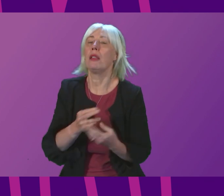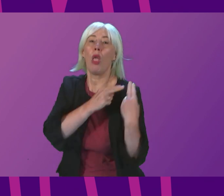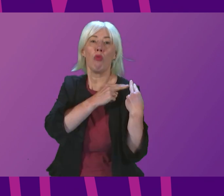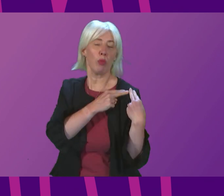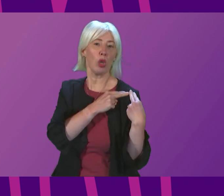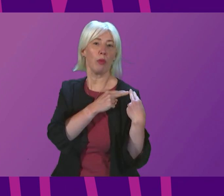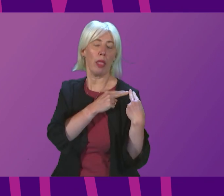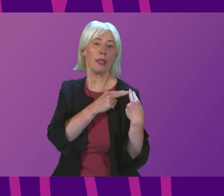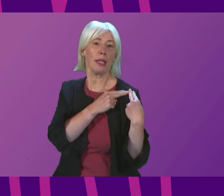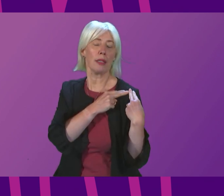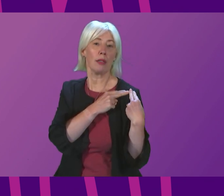stops with me.